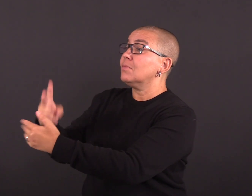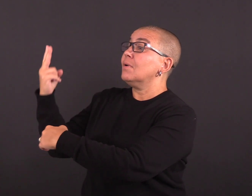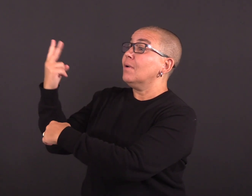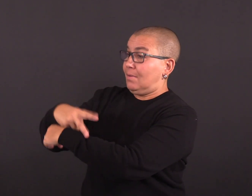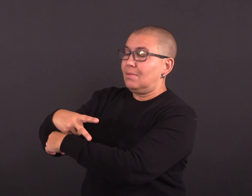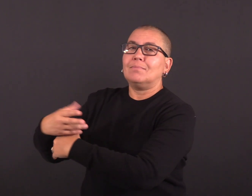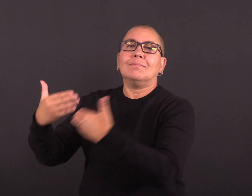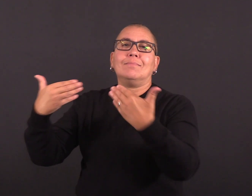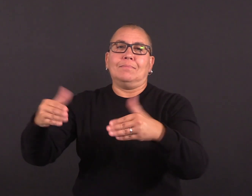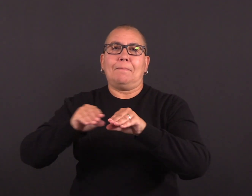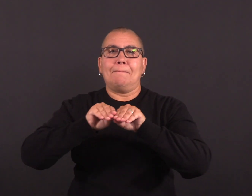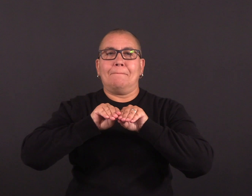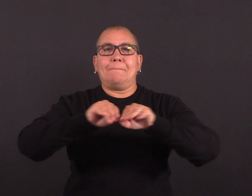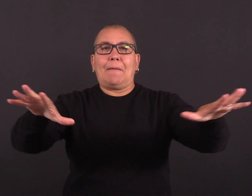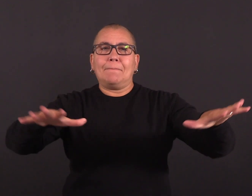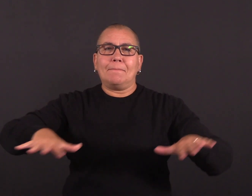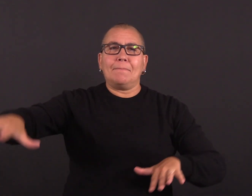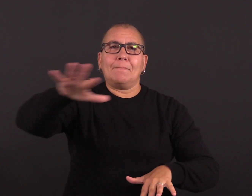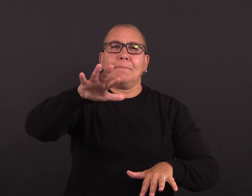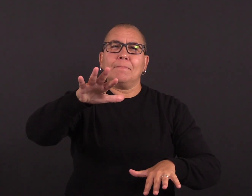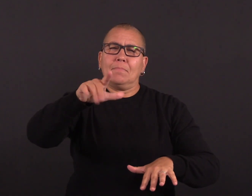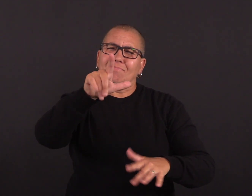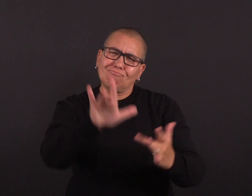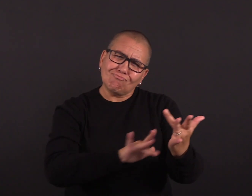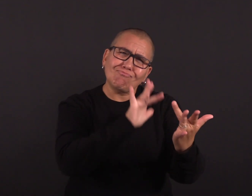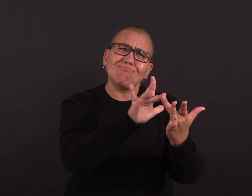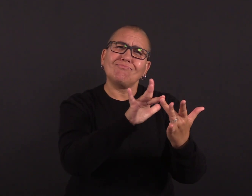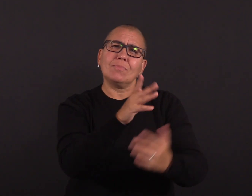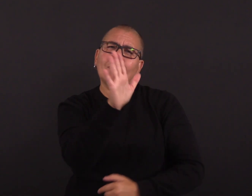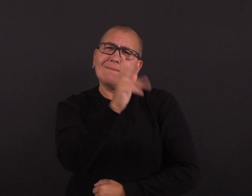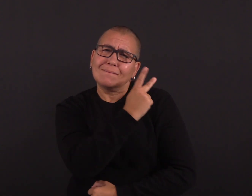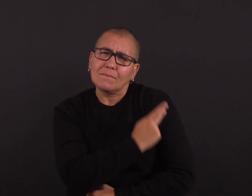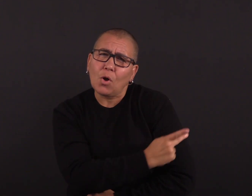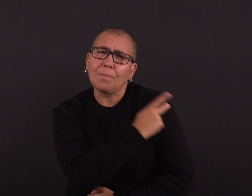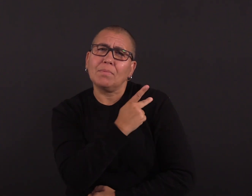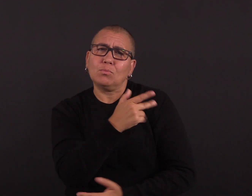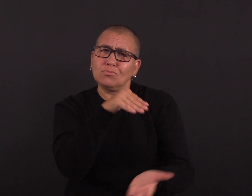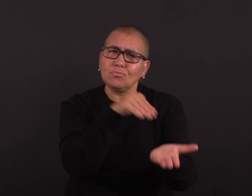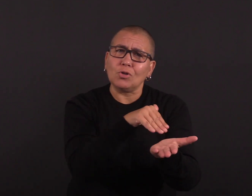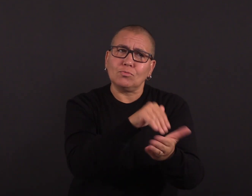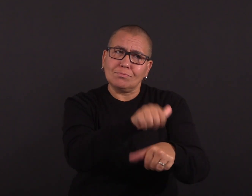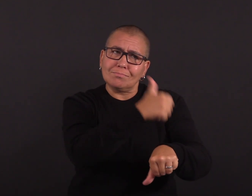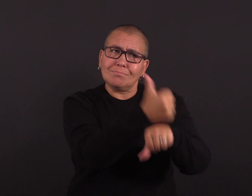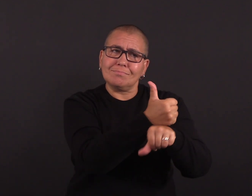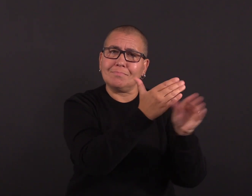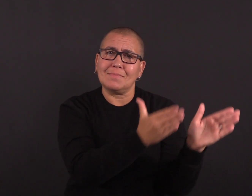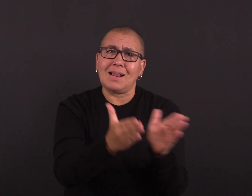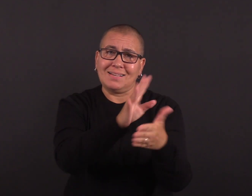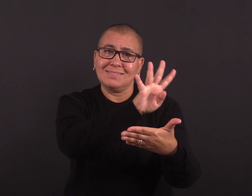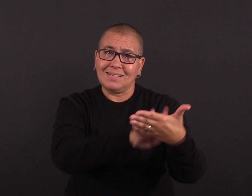on Tuesday for all people six months and older. Doses are expected to be available in